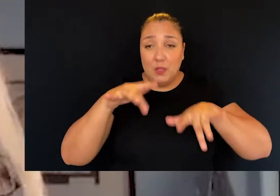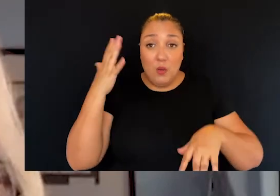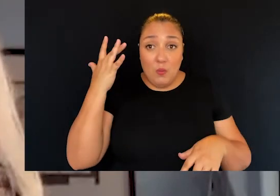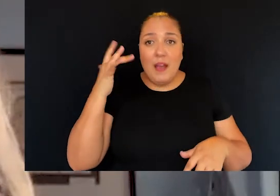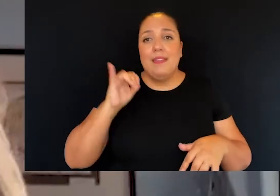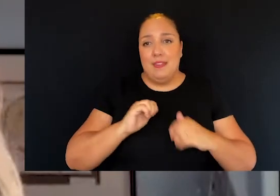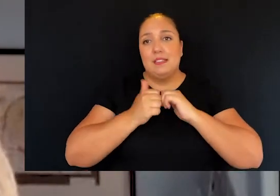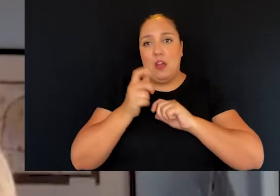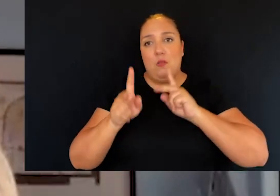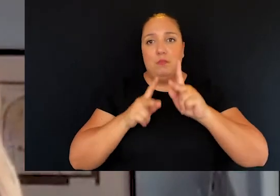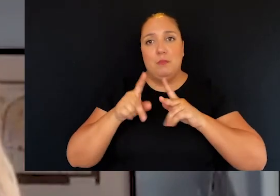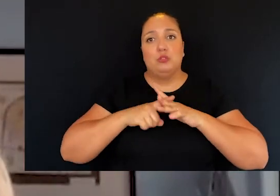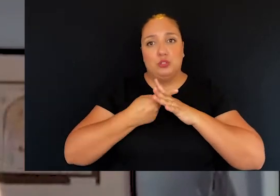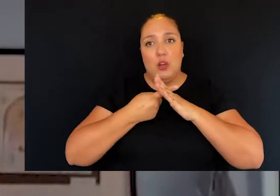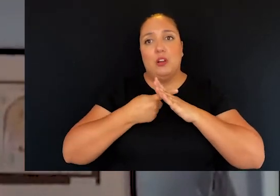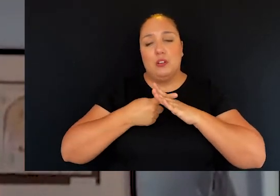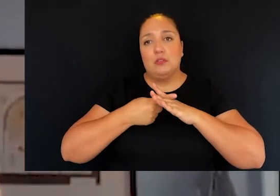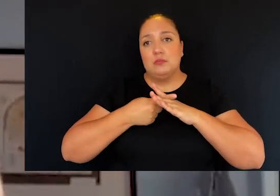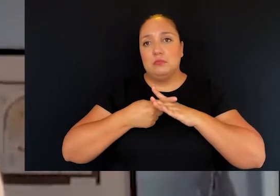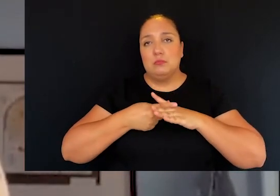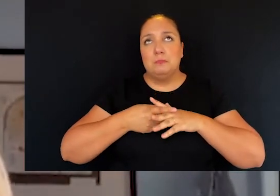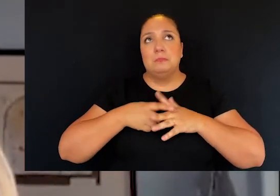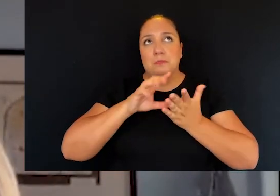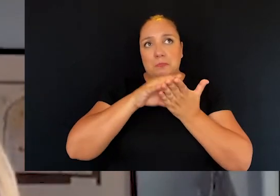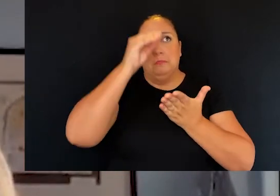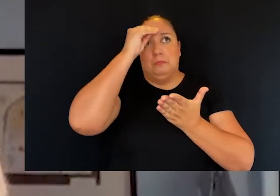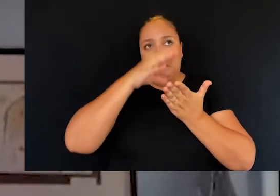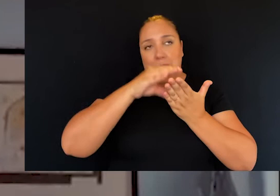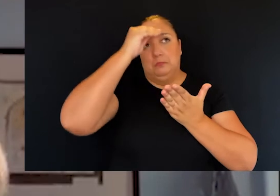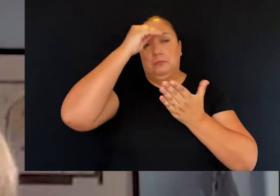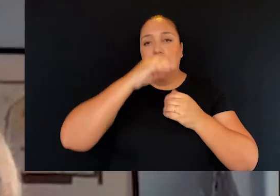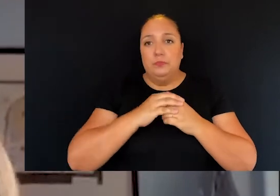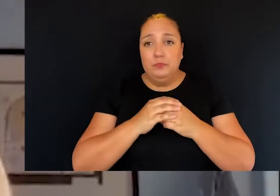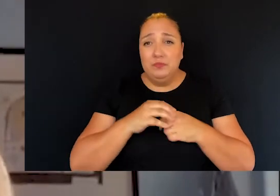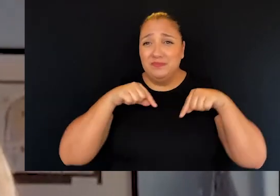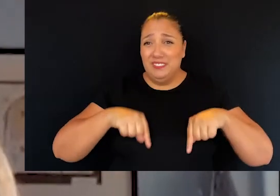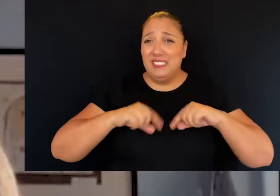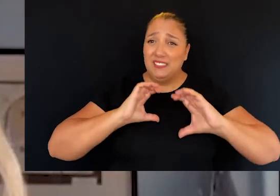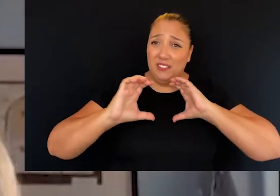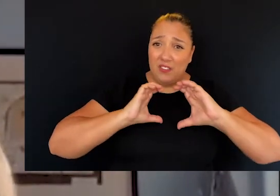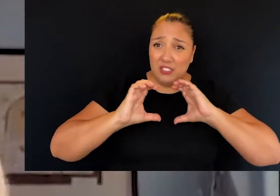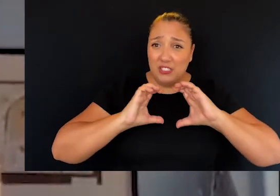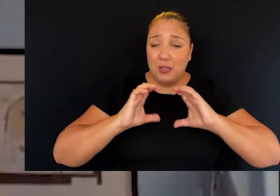and you know, take these conversations and bring them to your families, bring them to your friends,